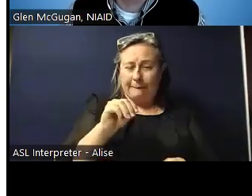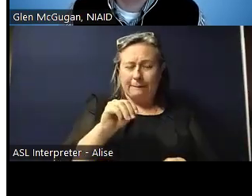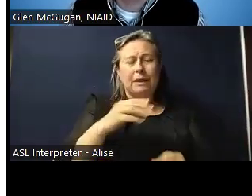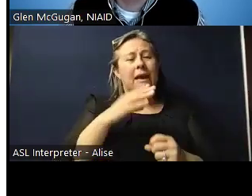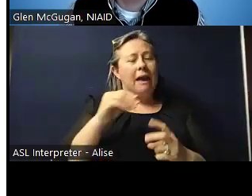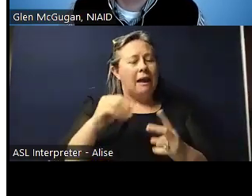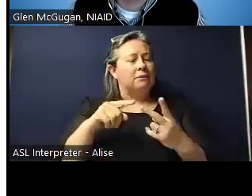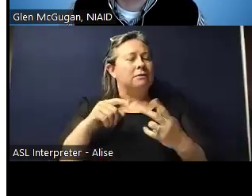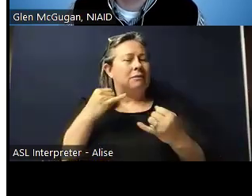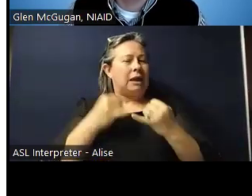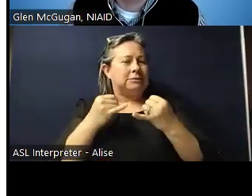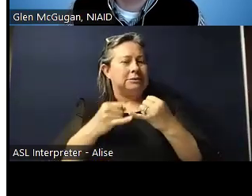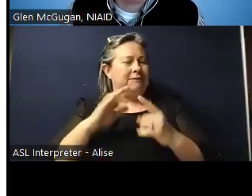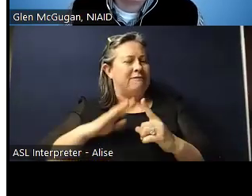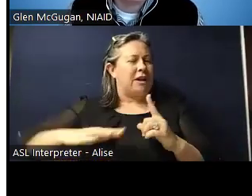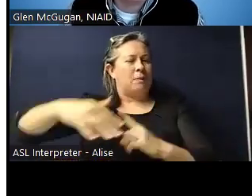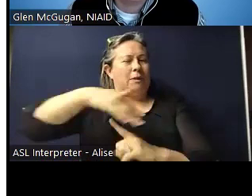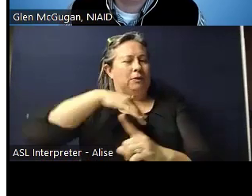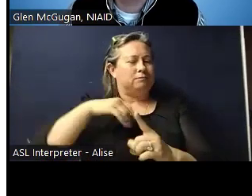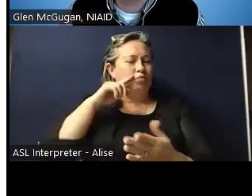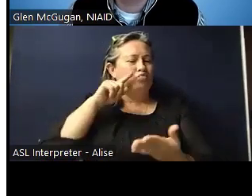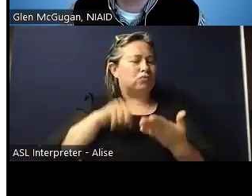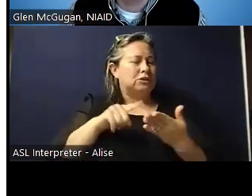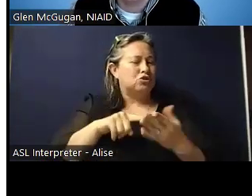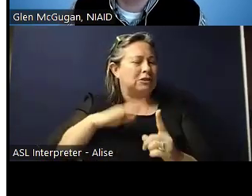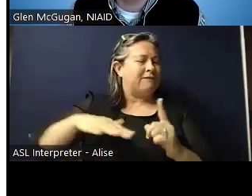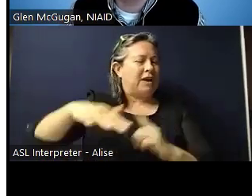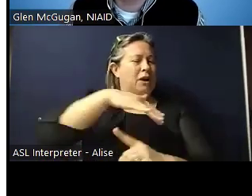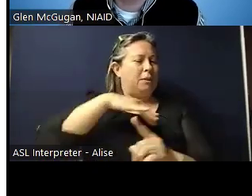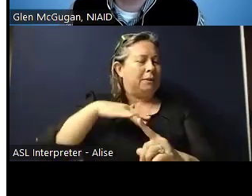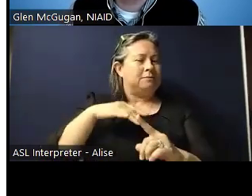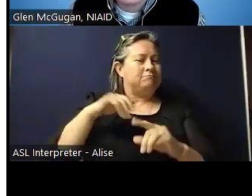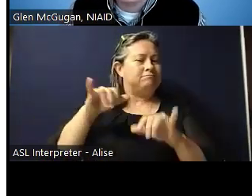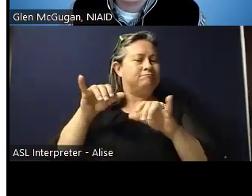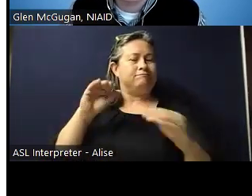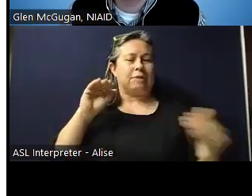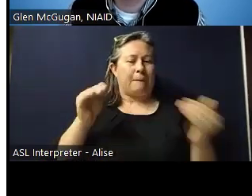So what does the research environment look like where you're proposing this particular project?